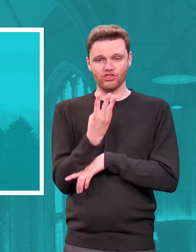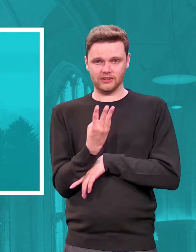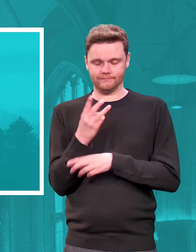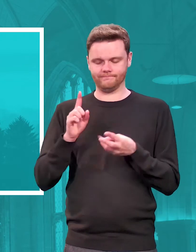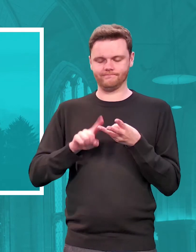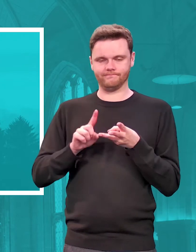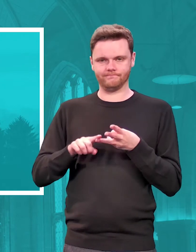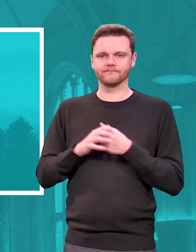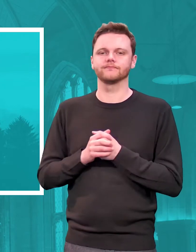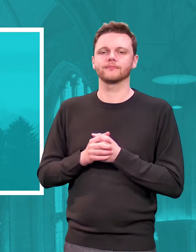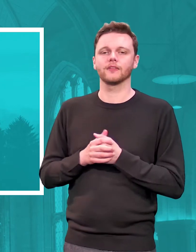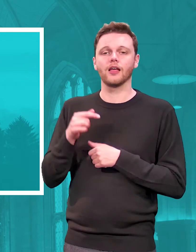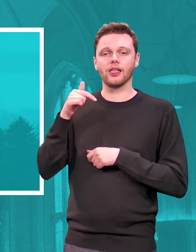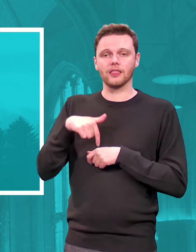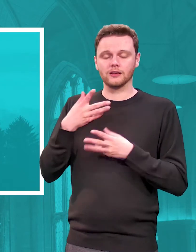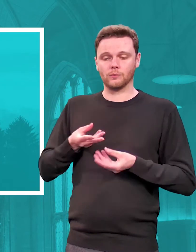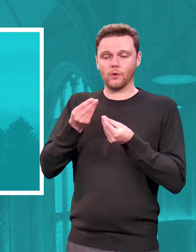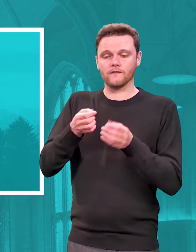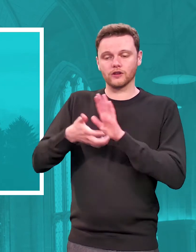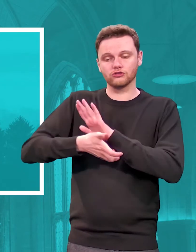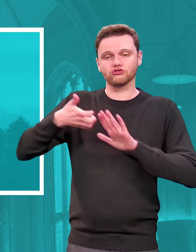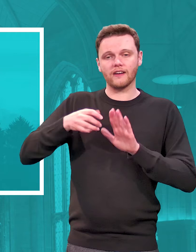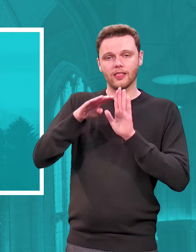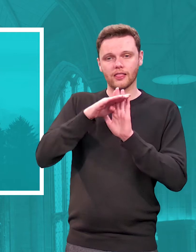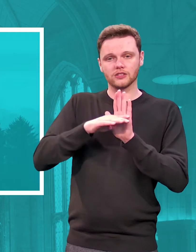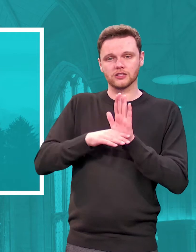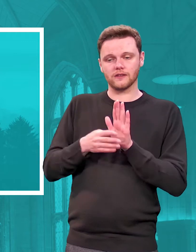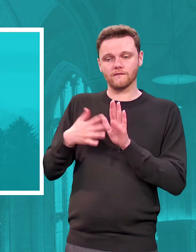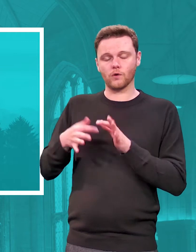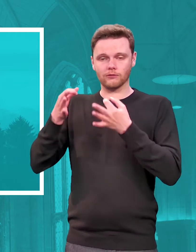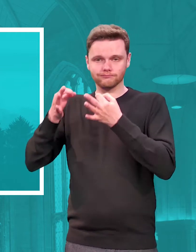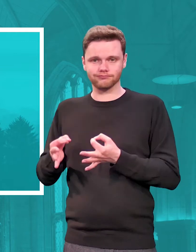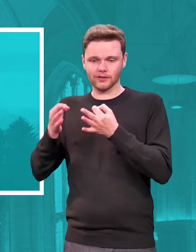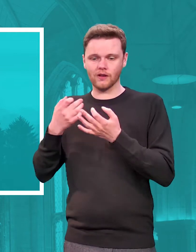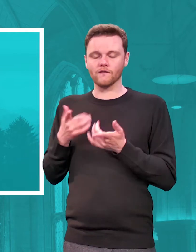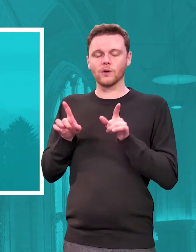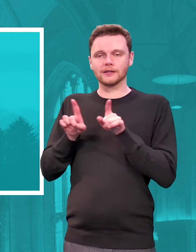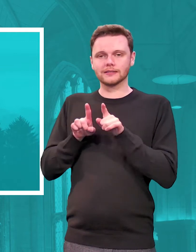This year we offer draft legislation for the solemnisation of same sex marriage,